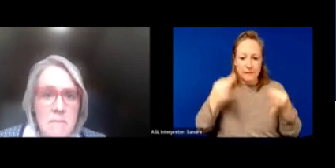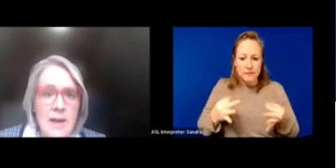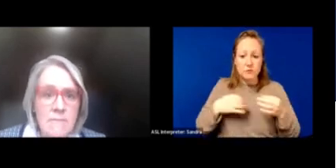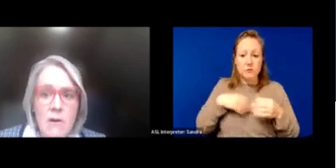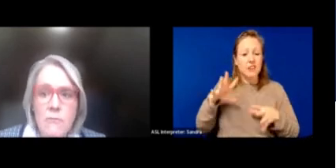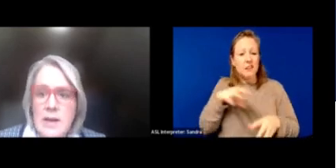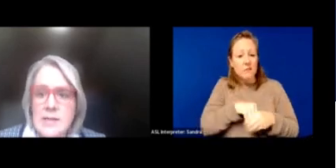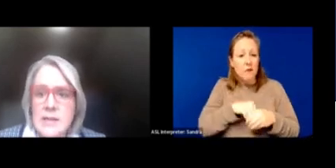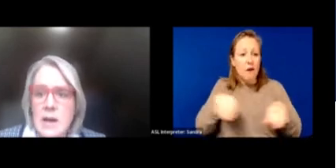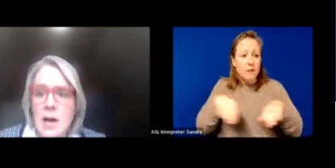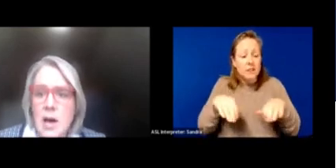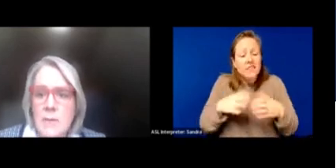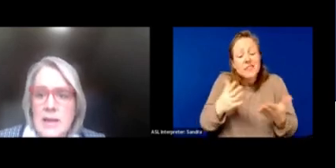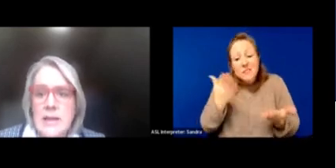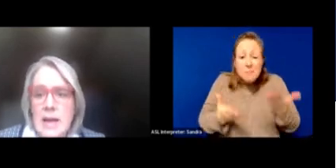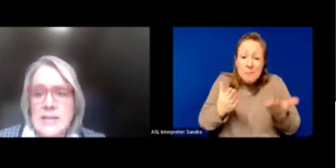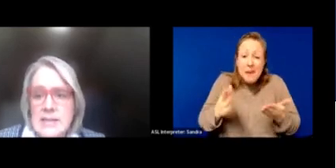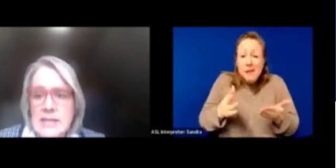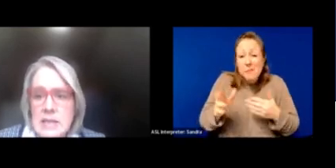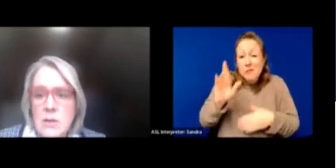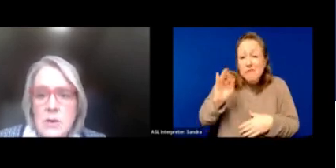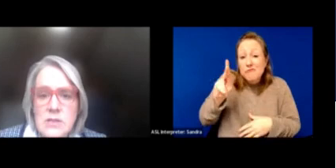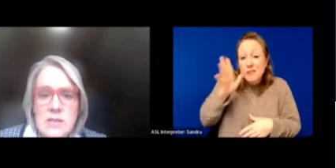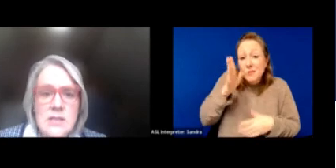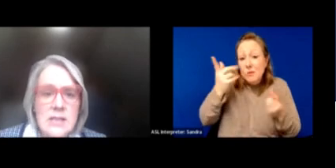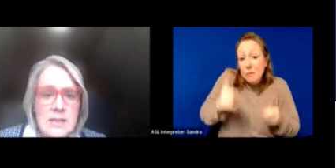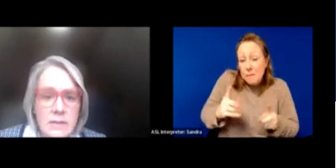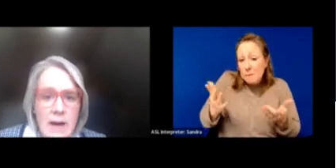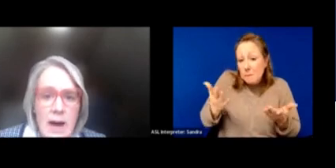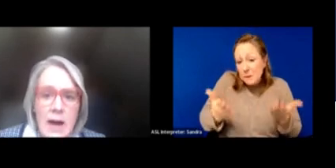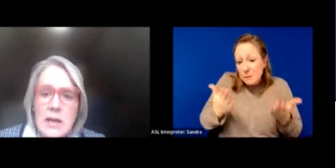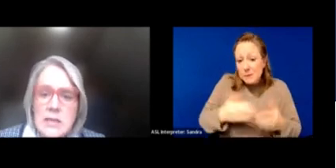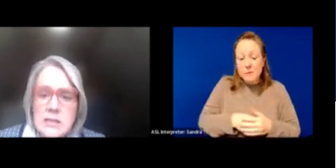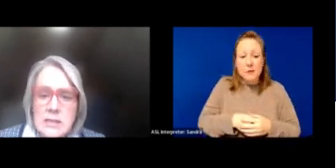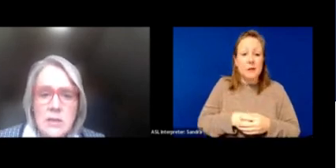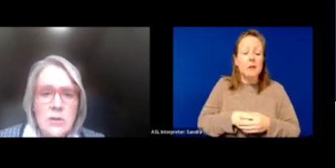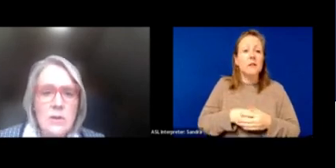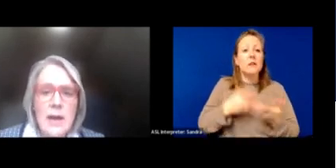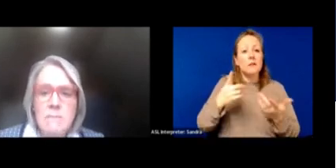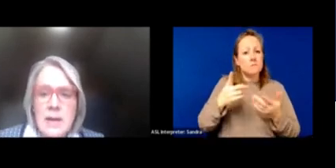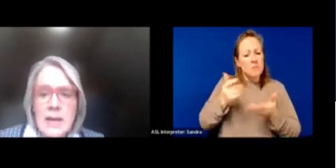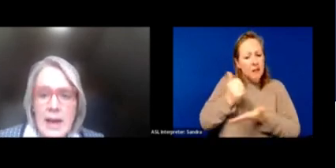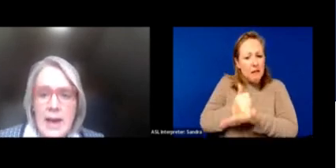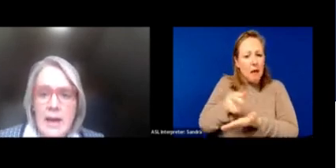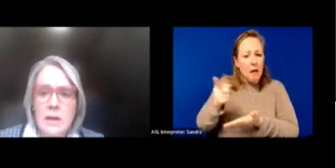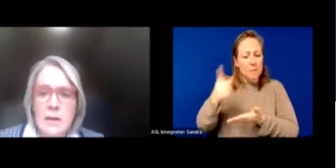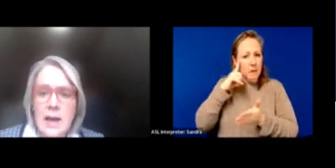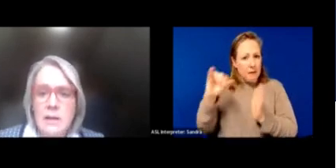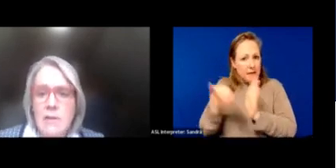It may involve risk in assisting the person to identify, consider and mitigate negative